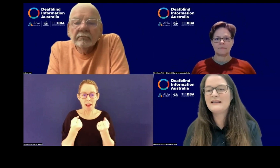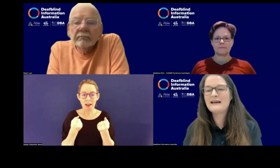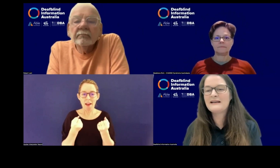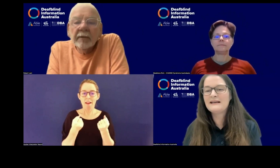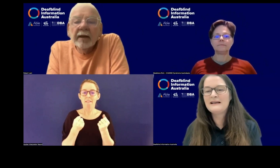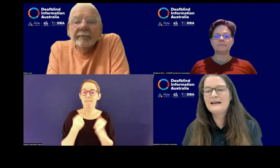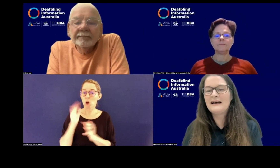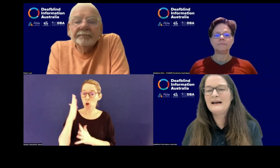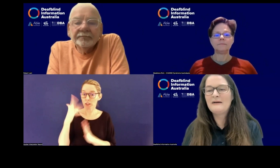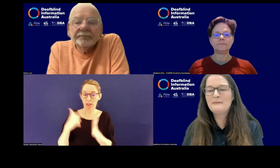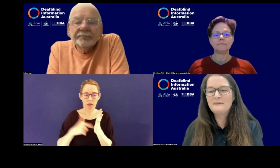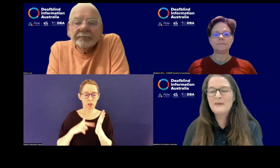that.